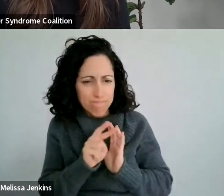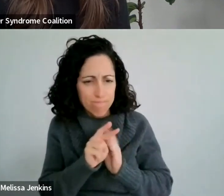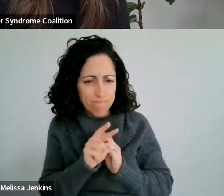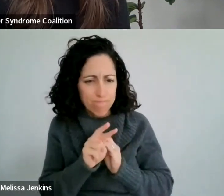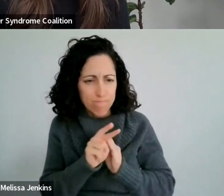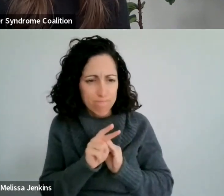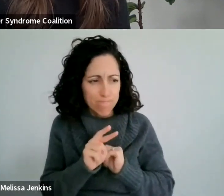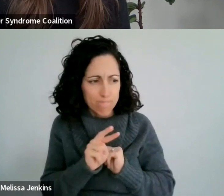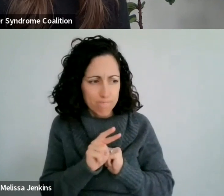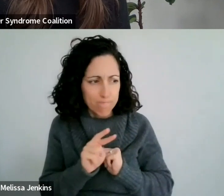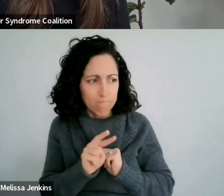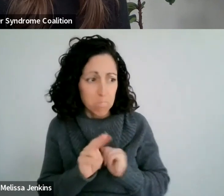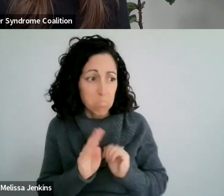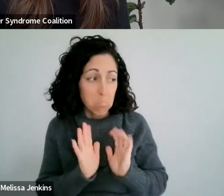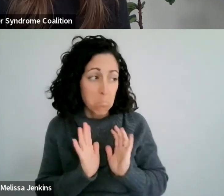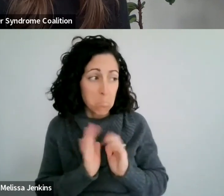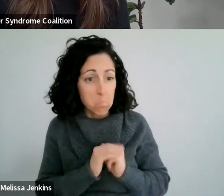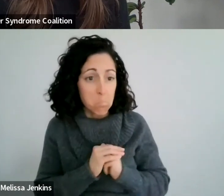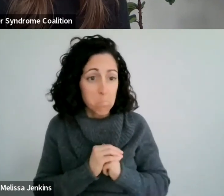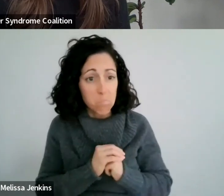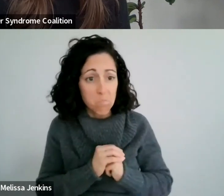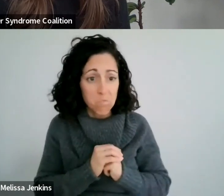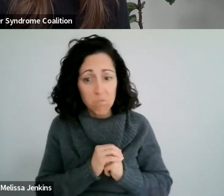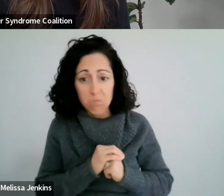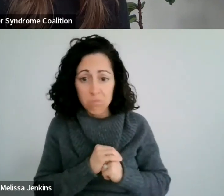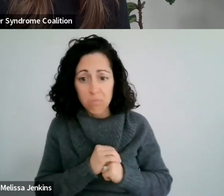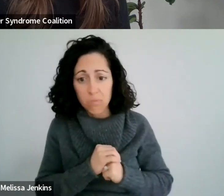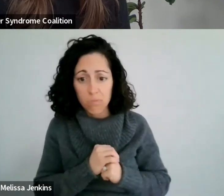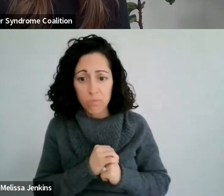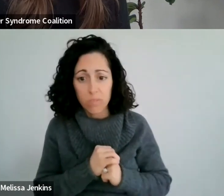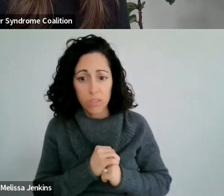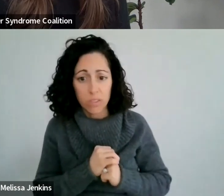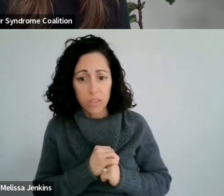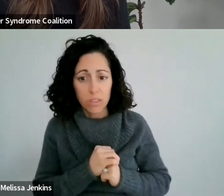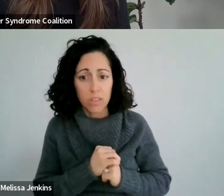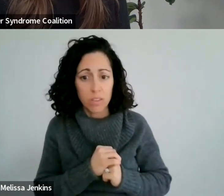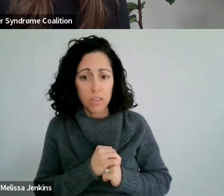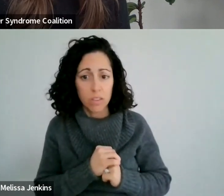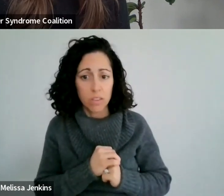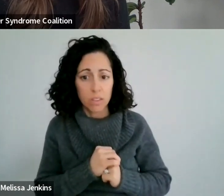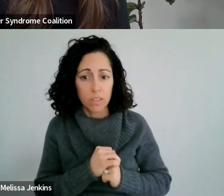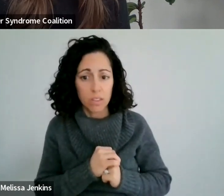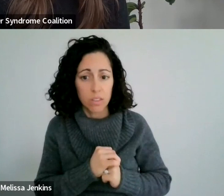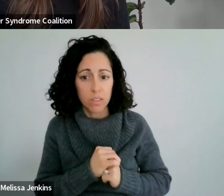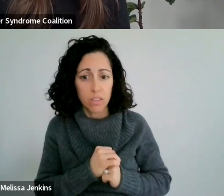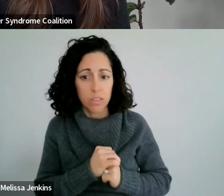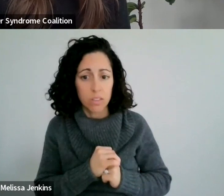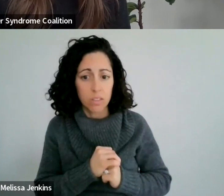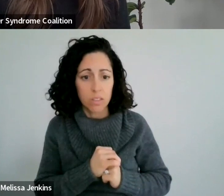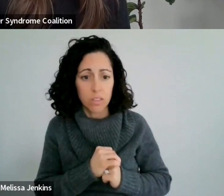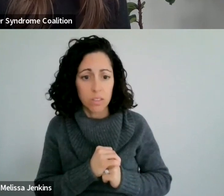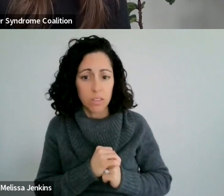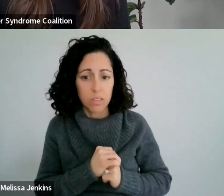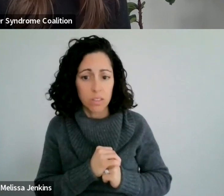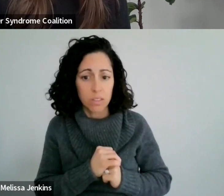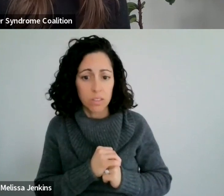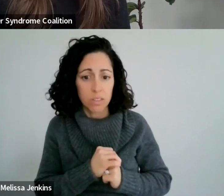Yeah, I think, uh.